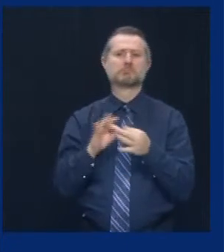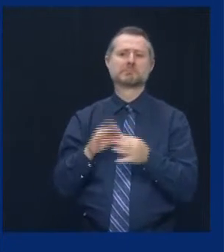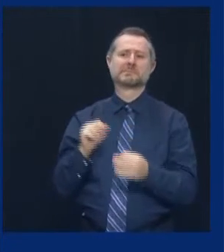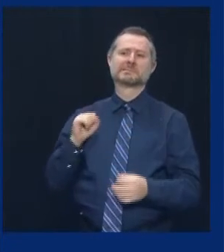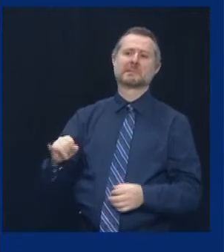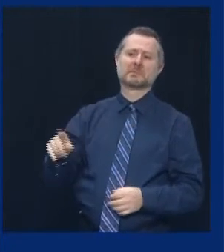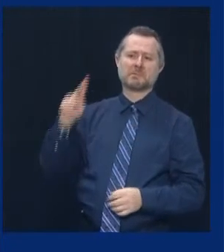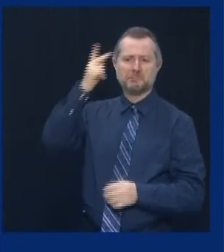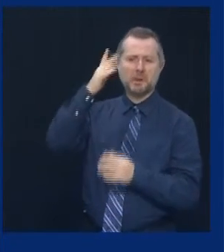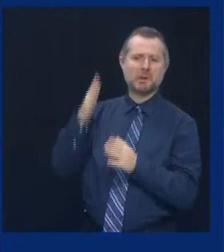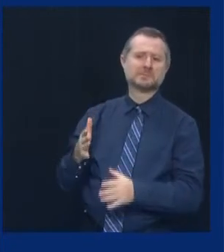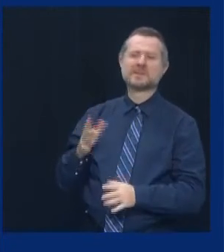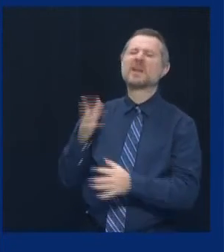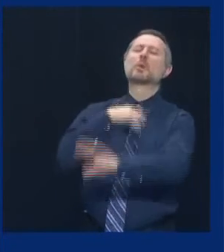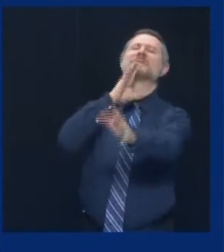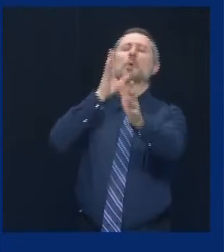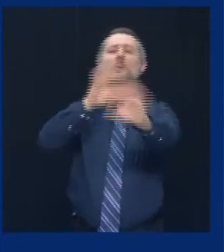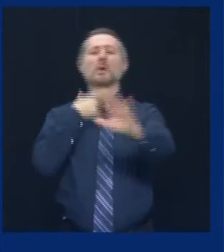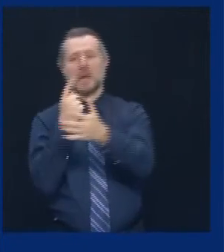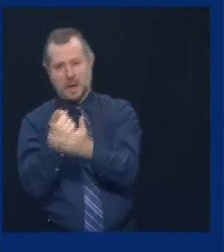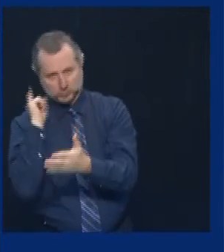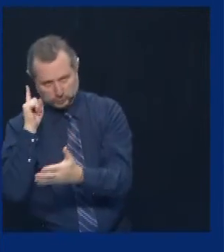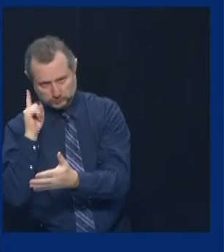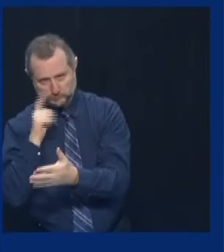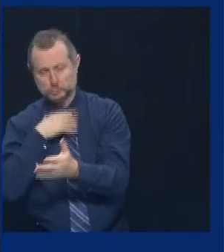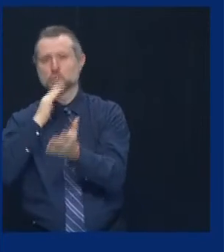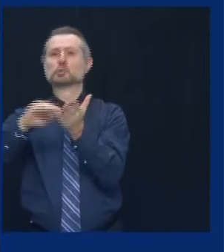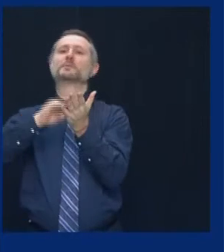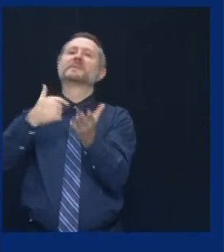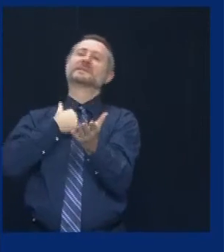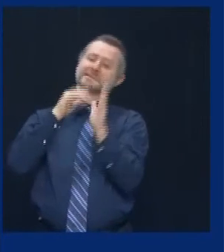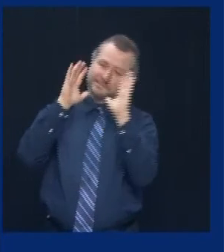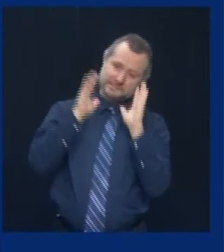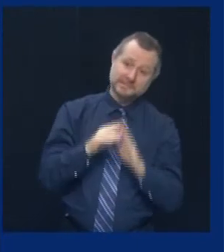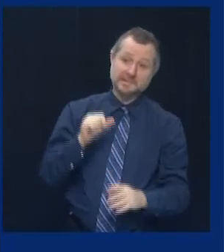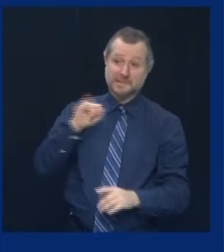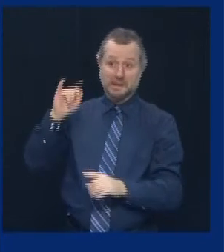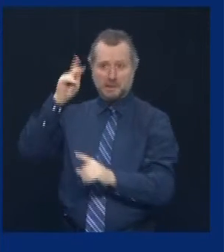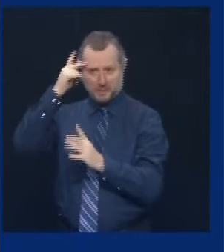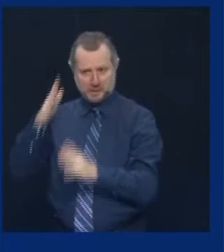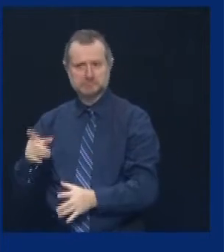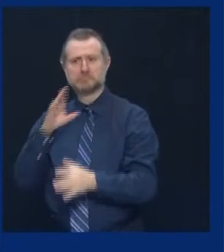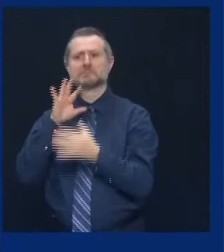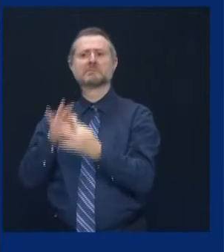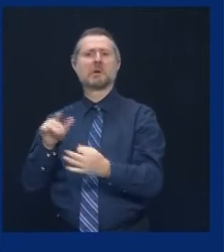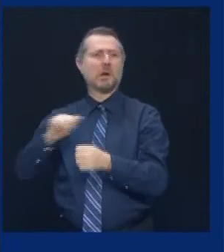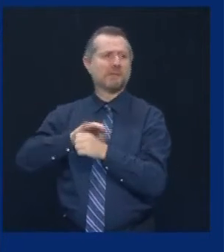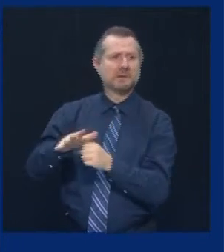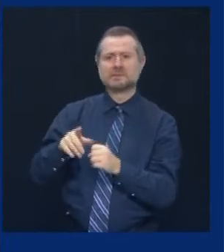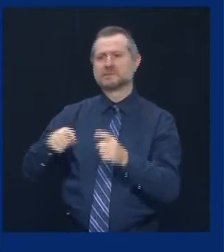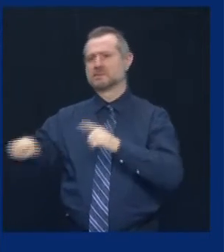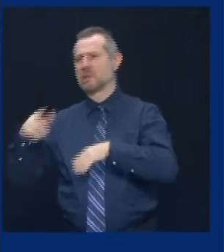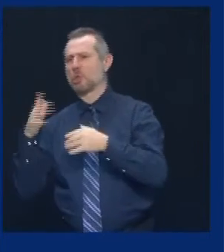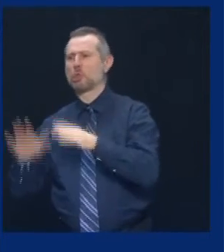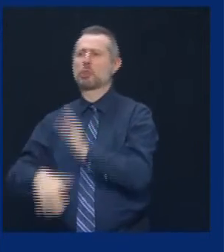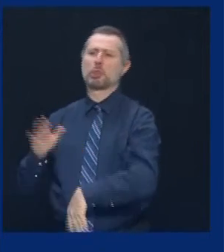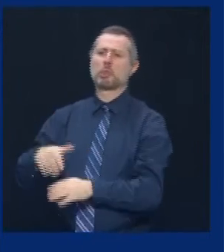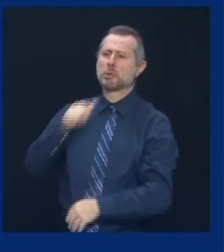THANK YOU FOR TAKINGx QUESTION.